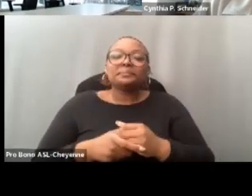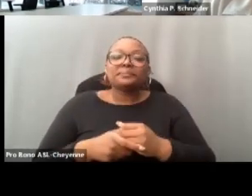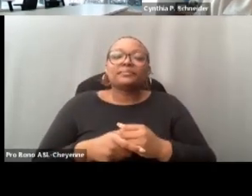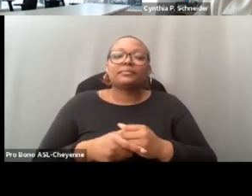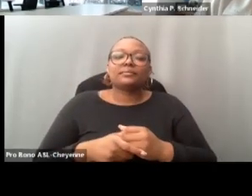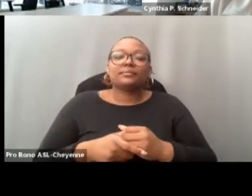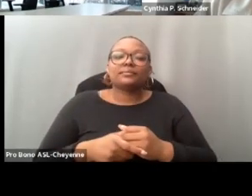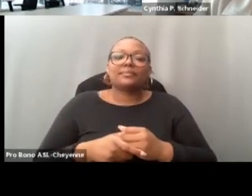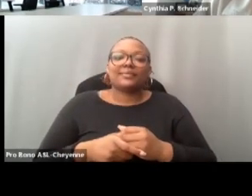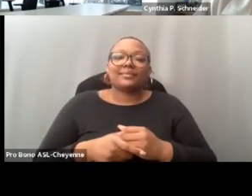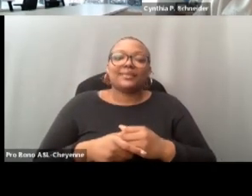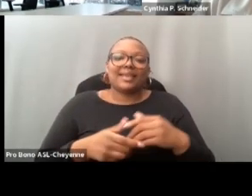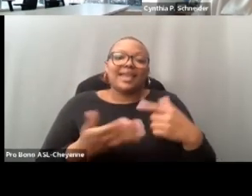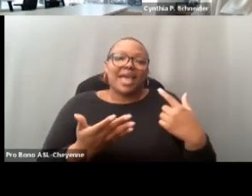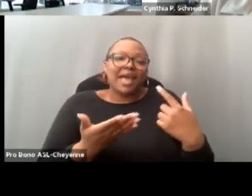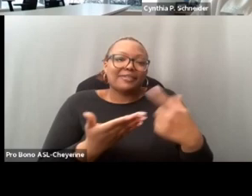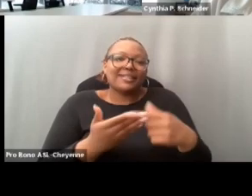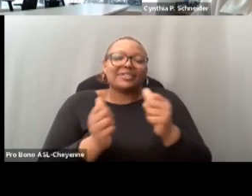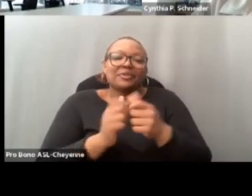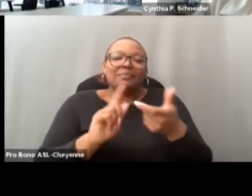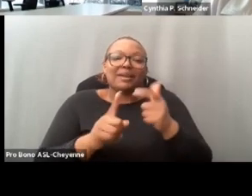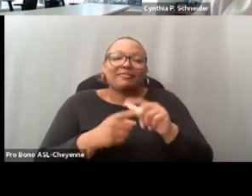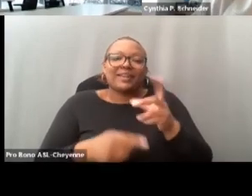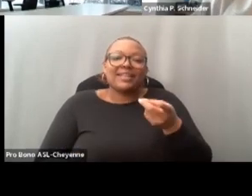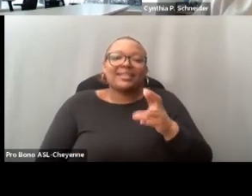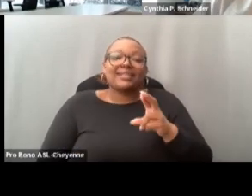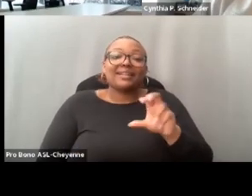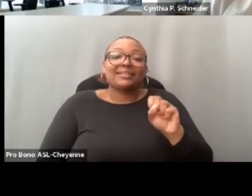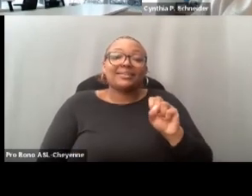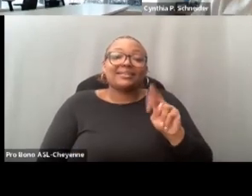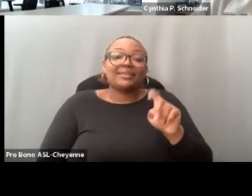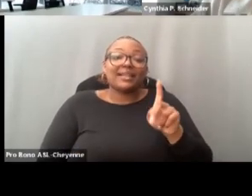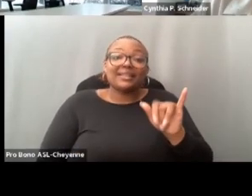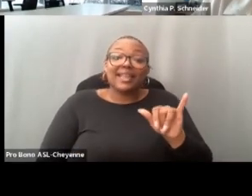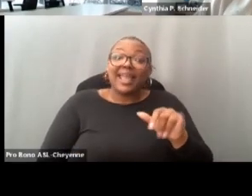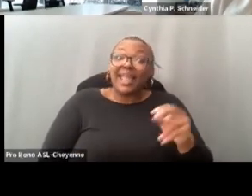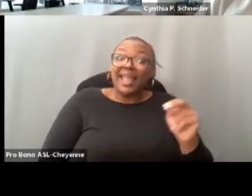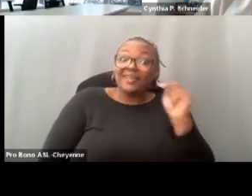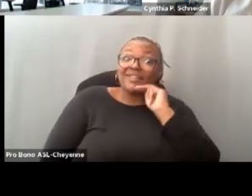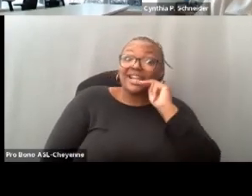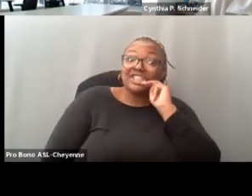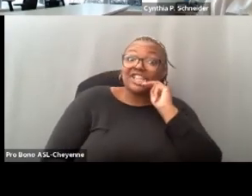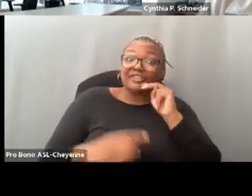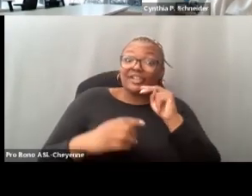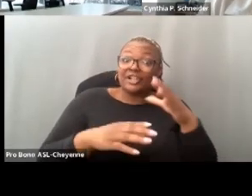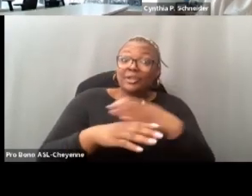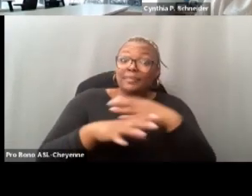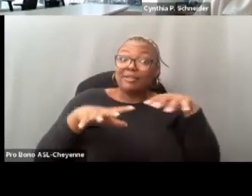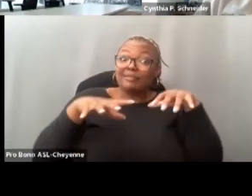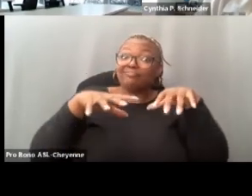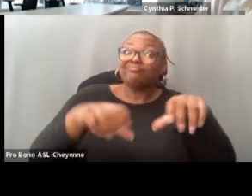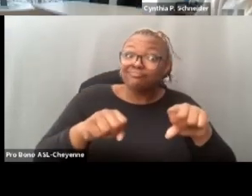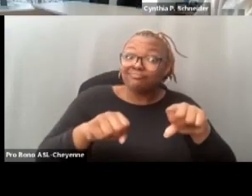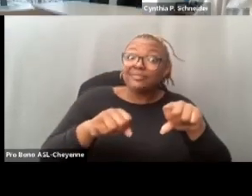with my friend Dr. Sunday there about whether Nigerian music is dominating the world stage or whether Malian music is.